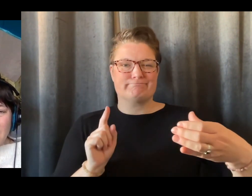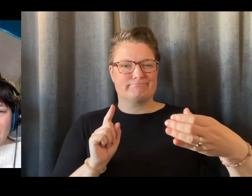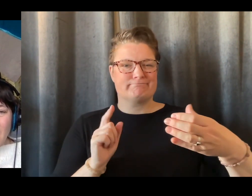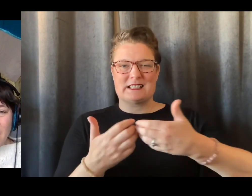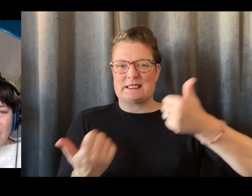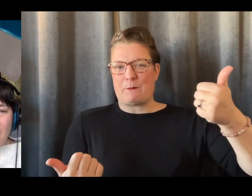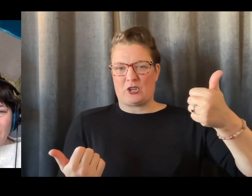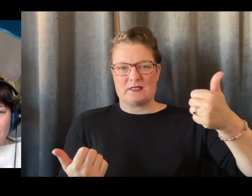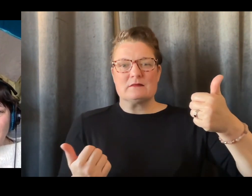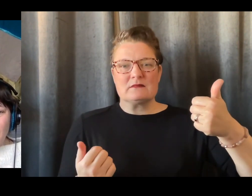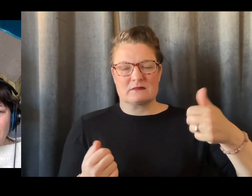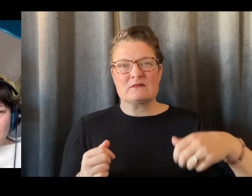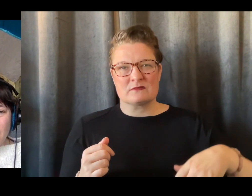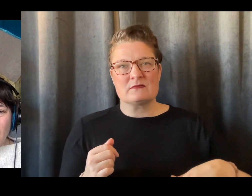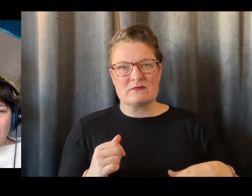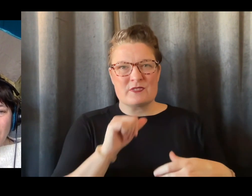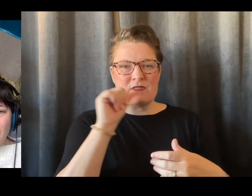was thought of as the Jewish center.